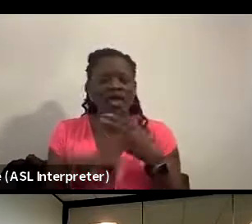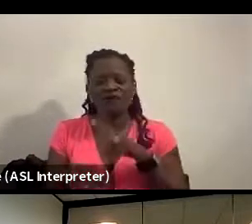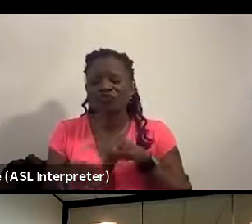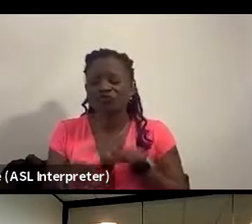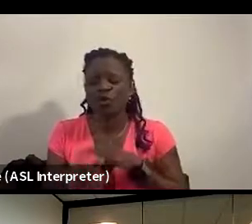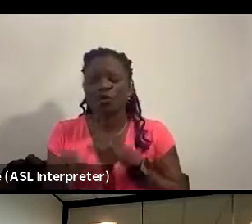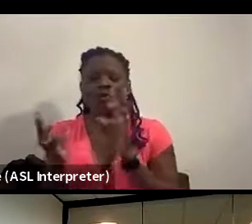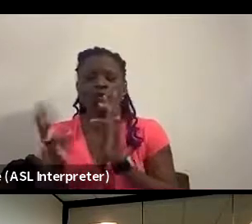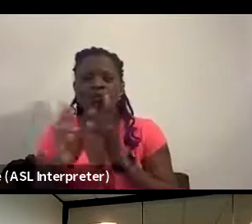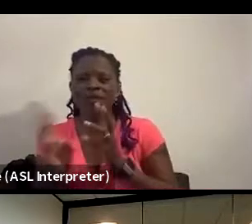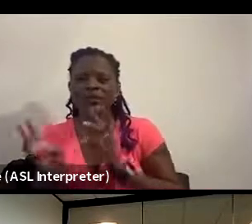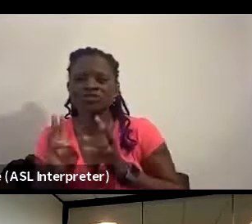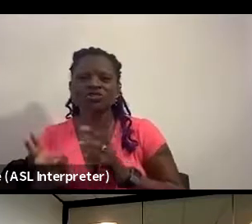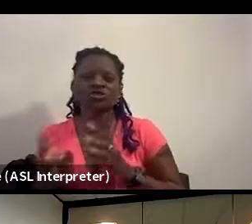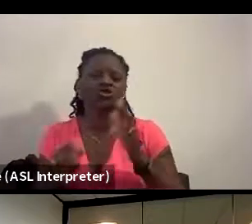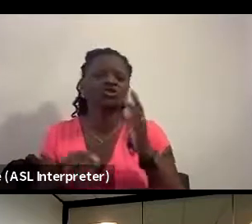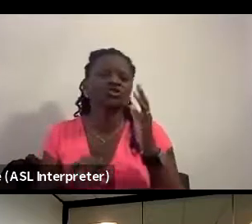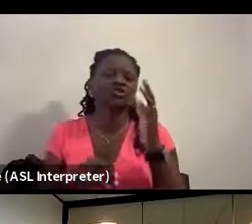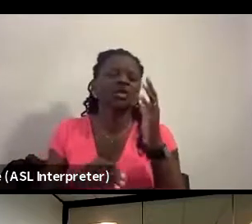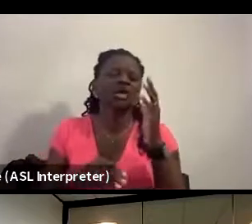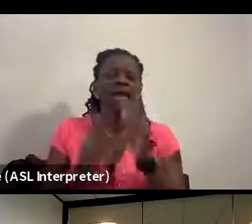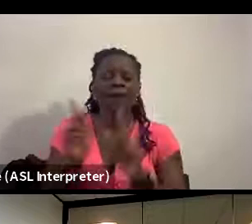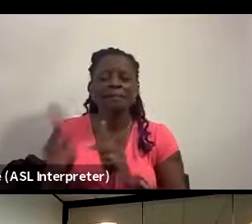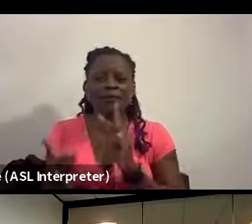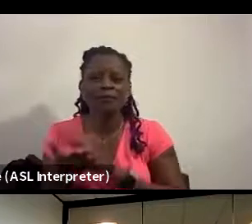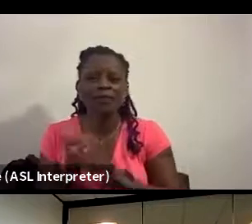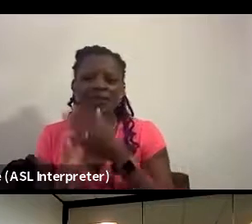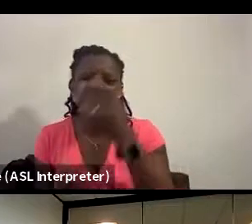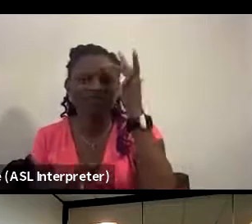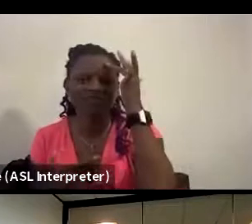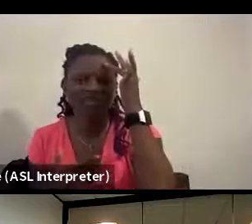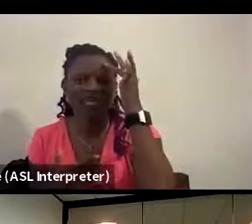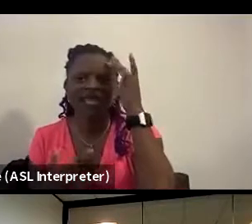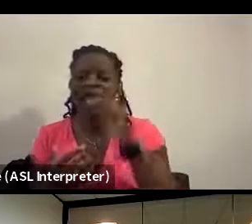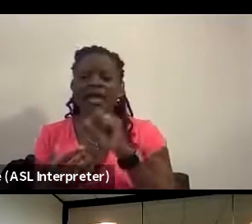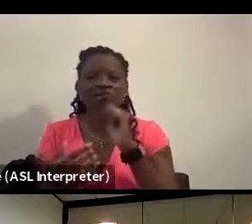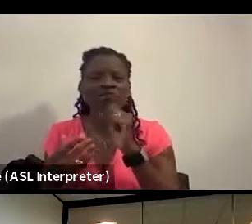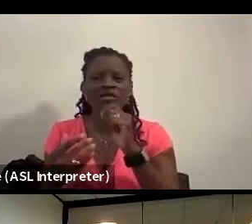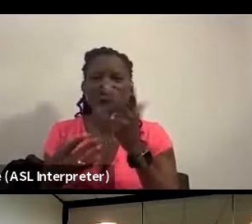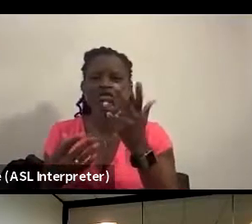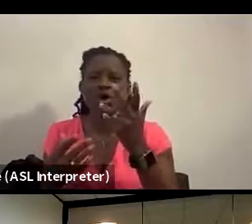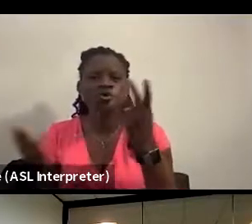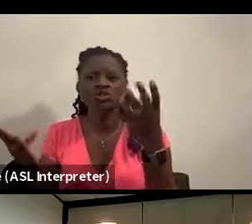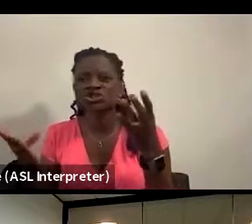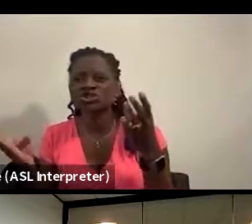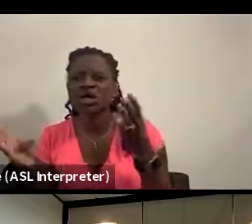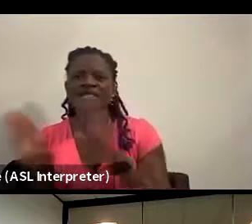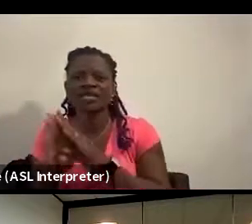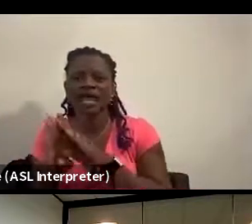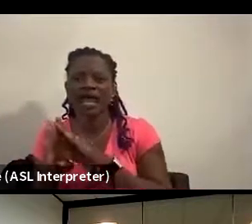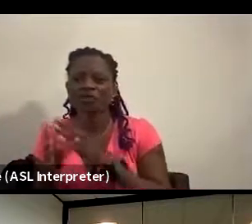get sick mildly or moderate illnesses and we don't shut things down for that. We shut things down when people are going to die.